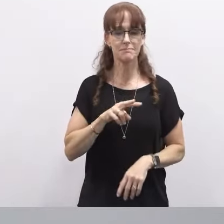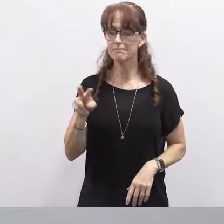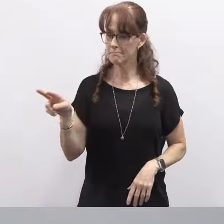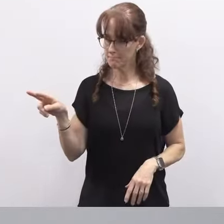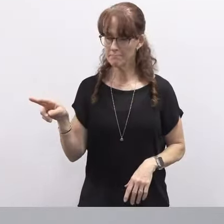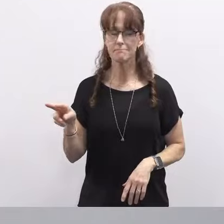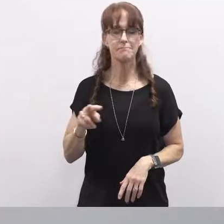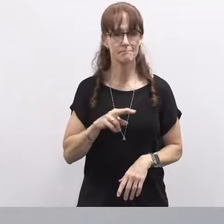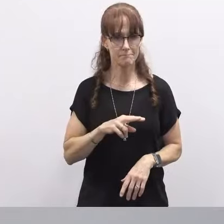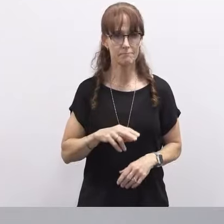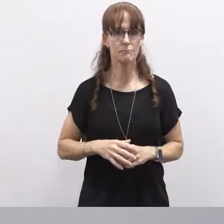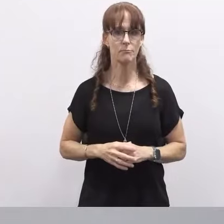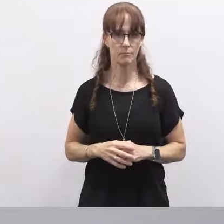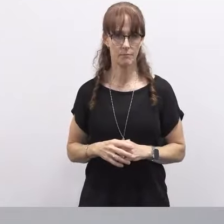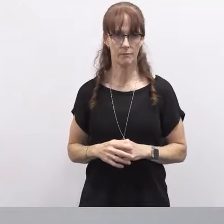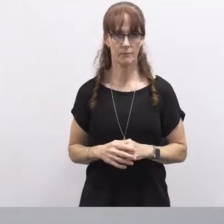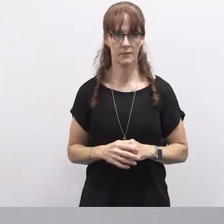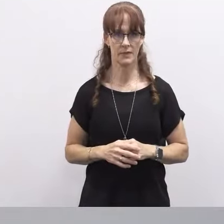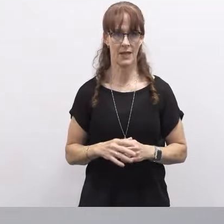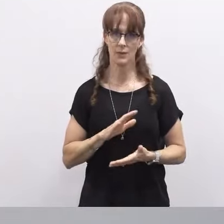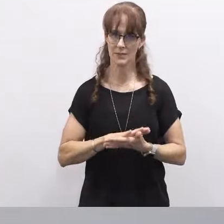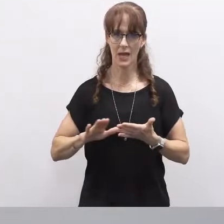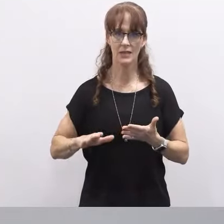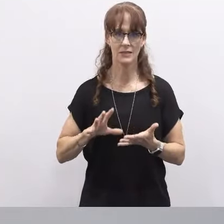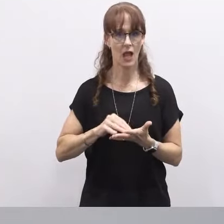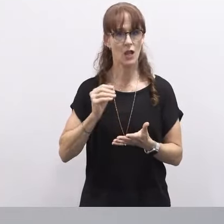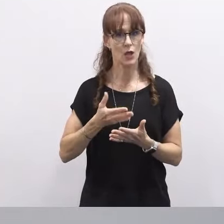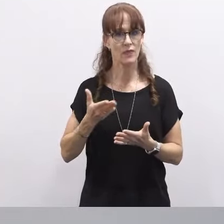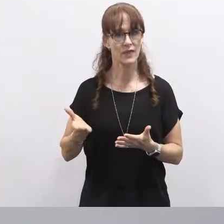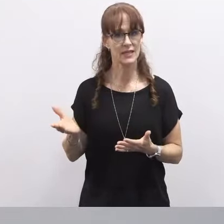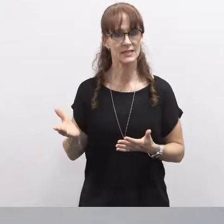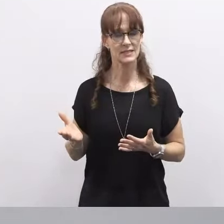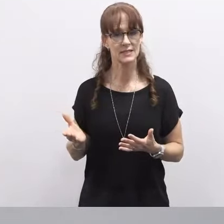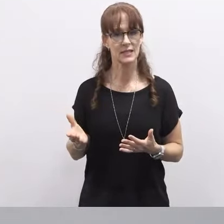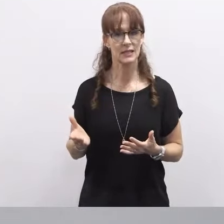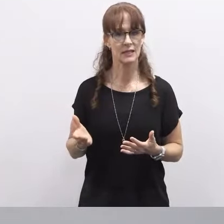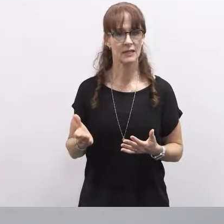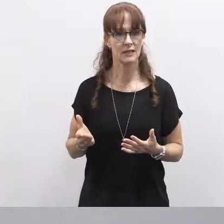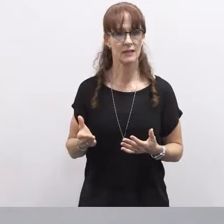And that was nice. I learned some things that I didn't learn,